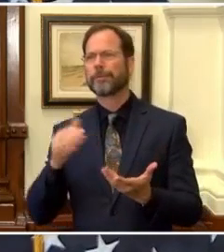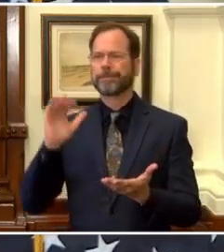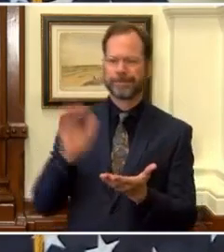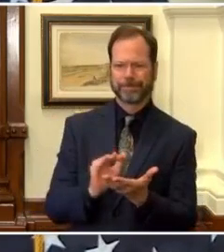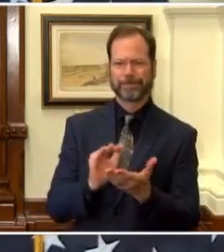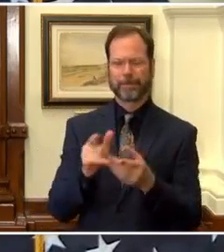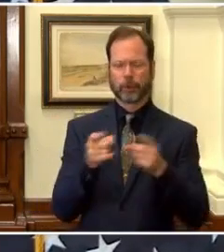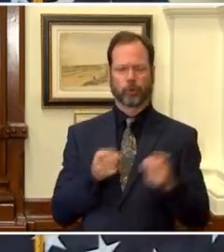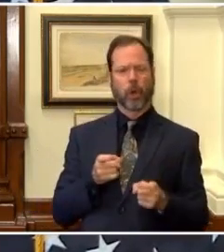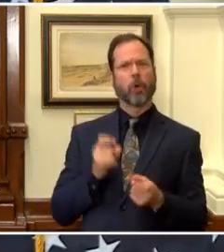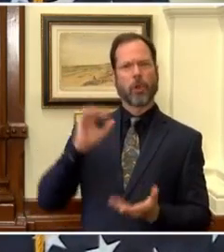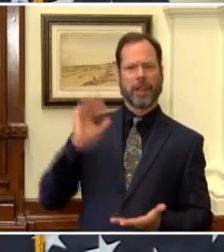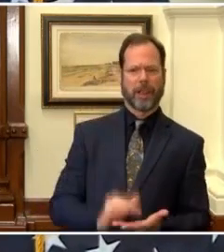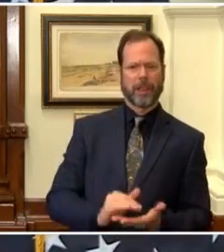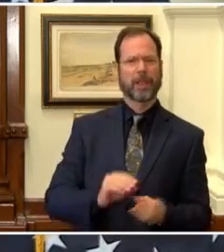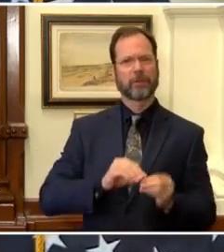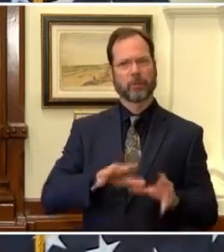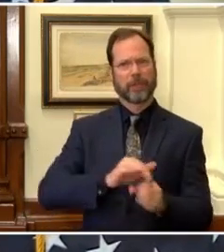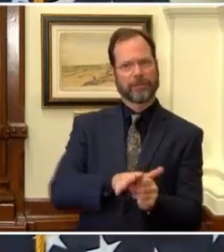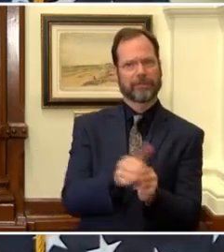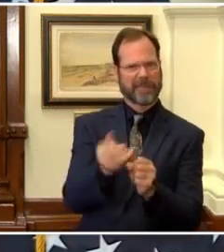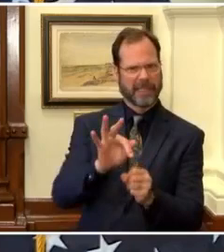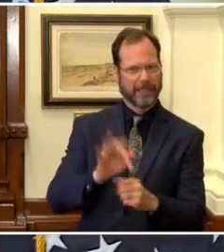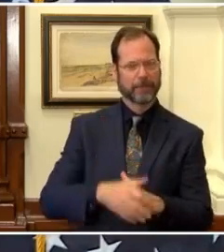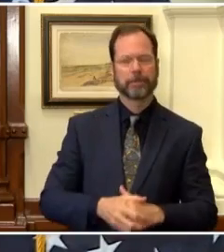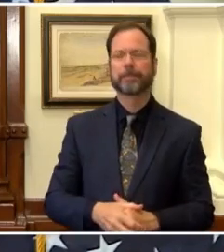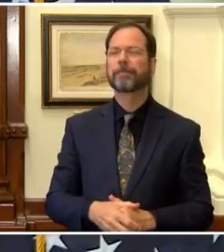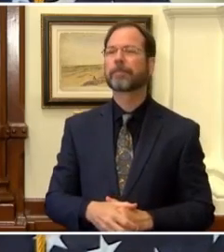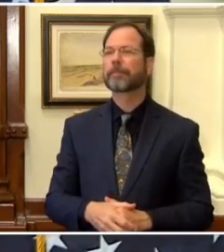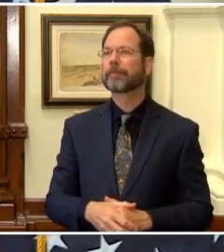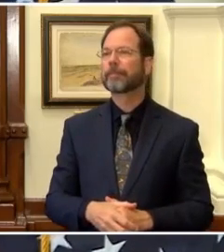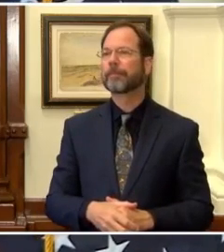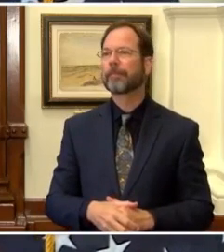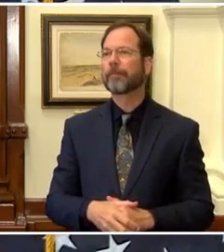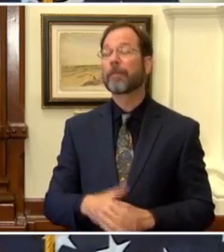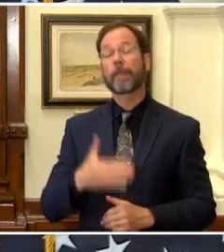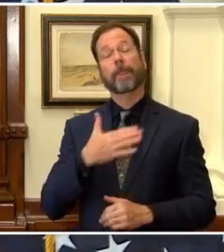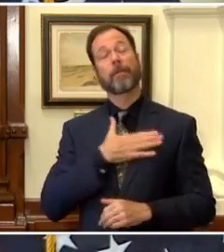WHAT THE KEY THINGS ARE WE NEED TO DO AN ORDER TO STAY SAFE AND